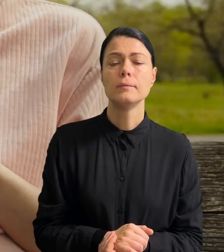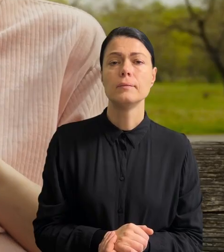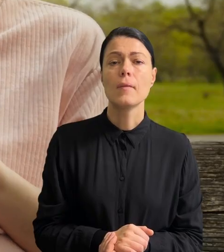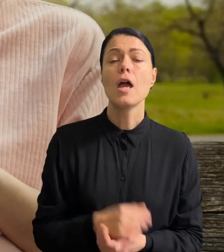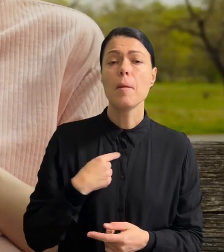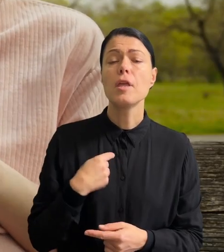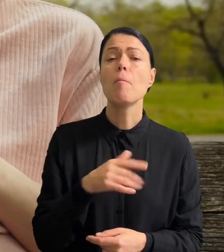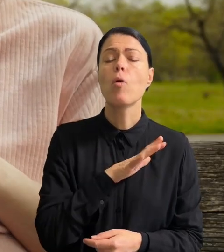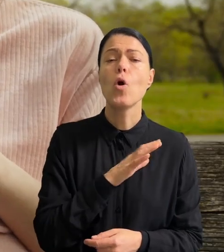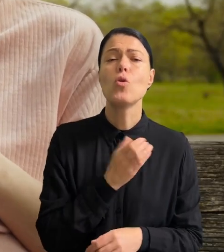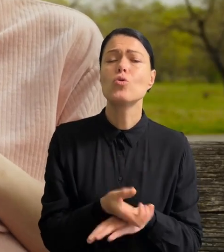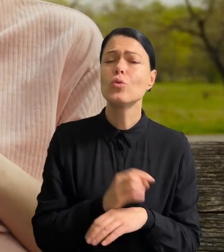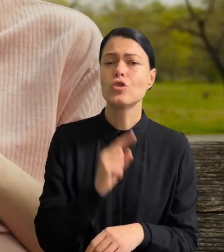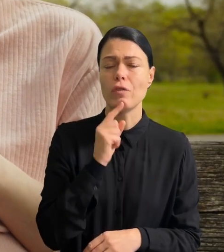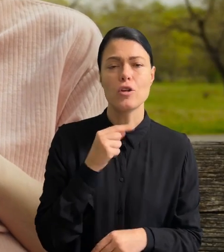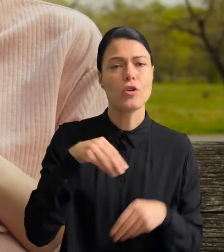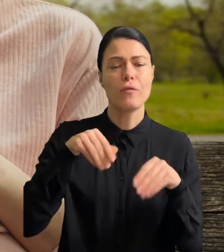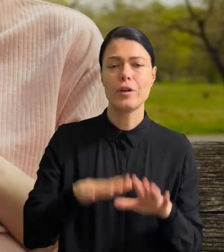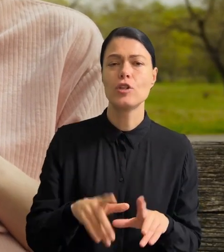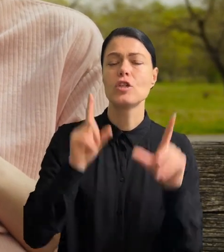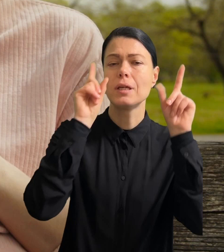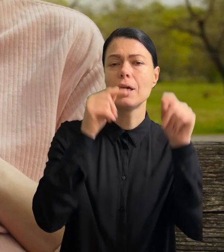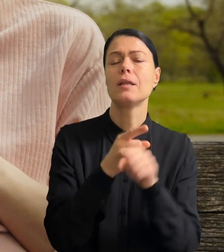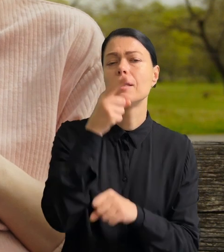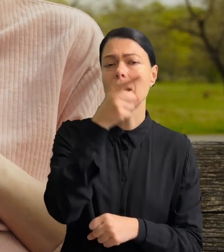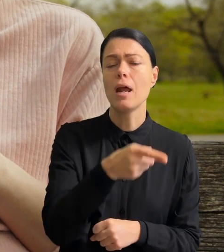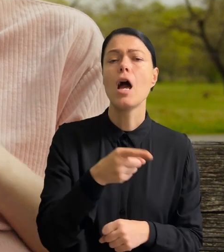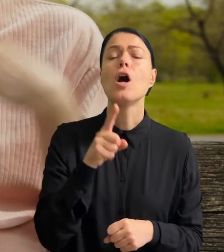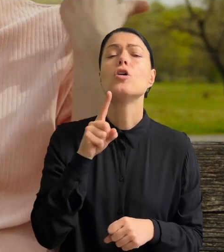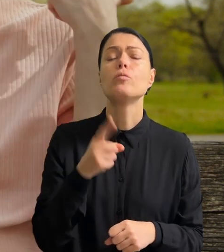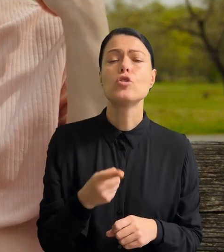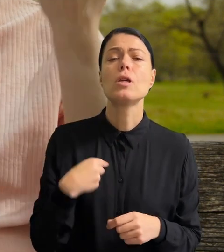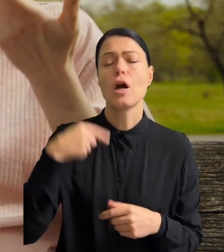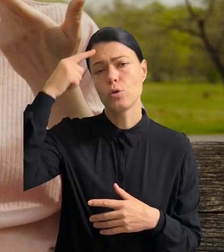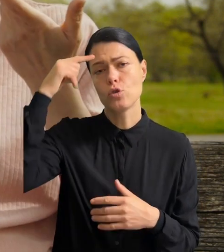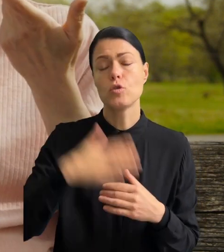It was very hard for me to decide to flee abroad. I understood that I can’t hear.